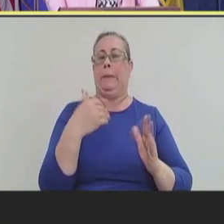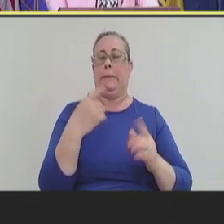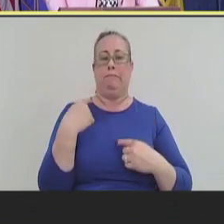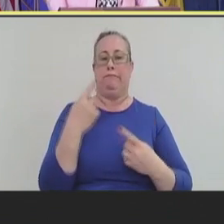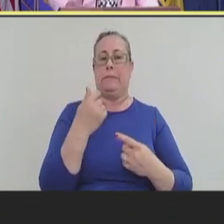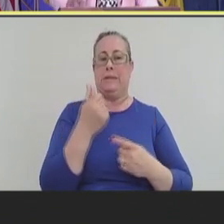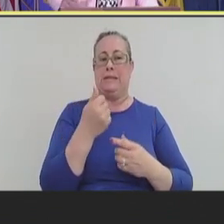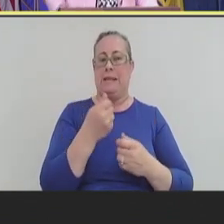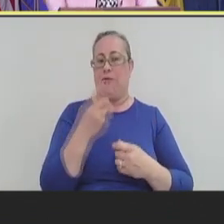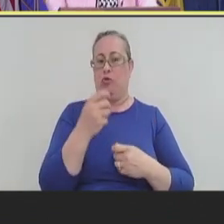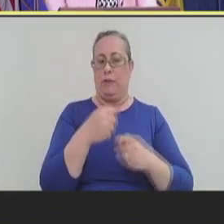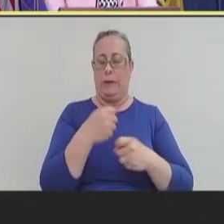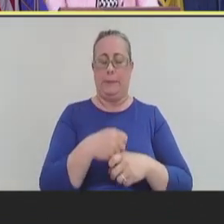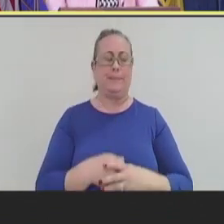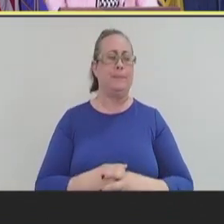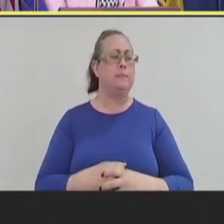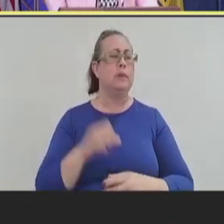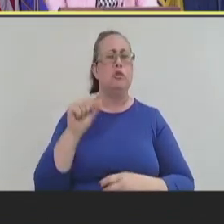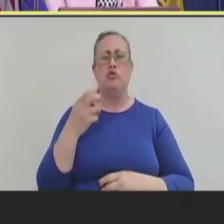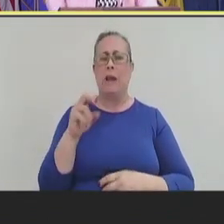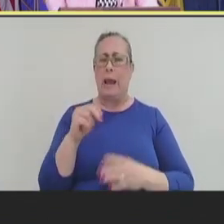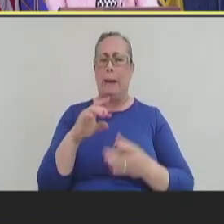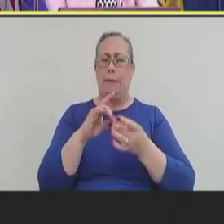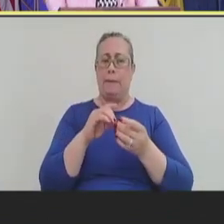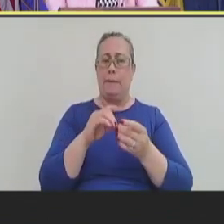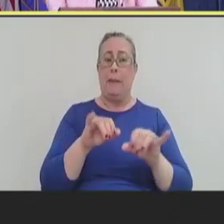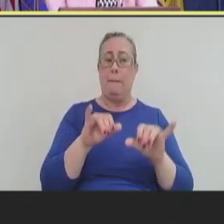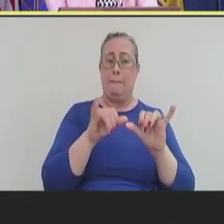As Shannon mentioned, the measurement and improvement initiative, this was really